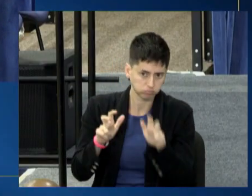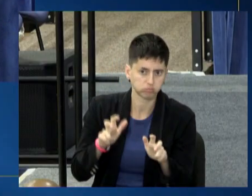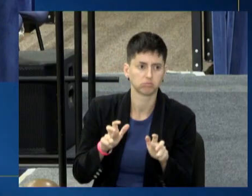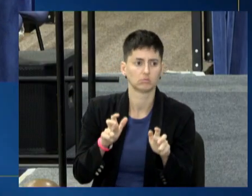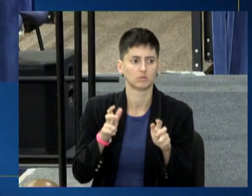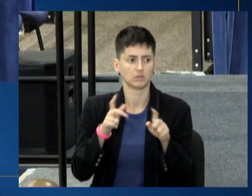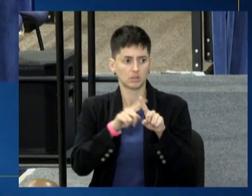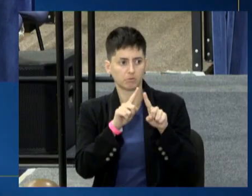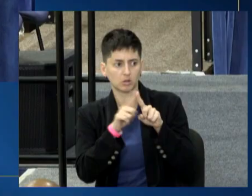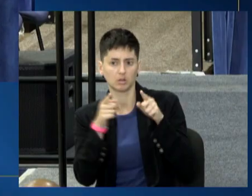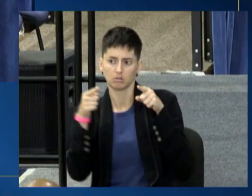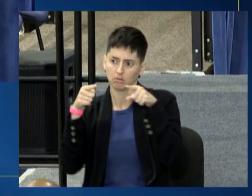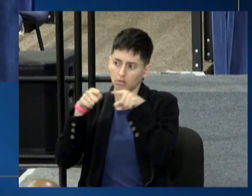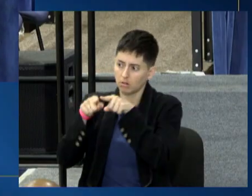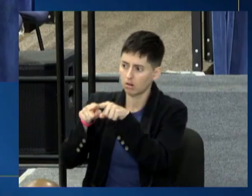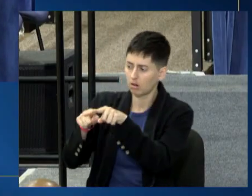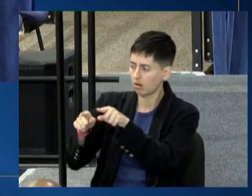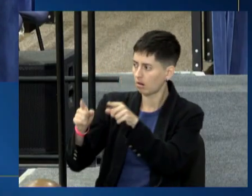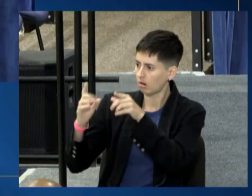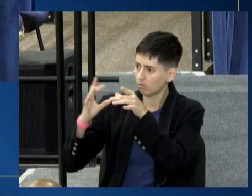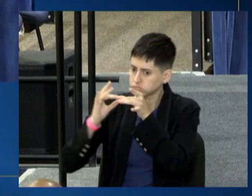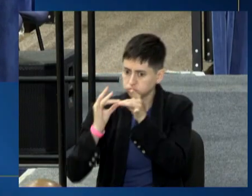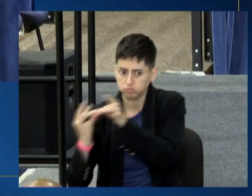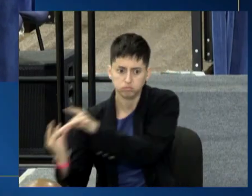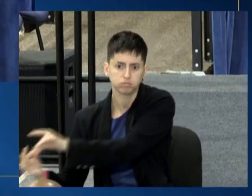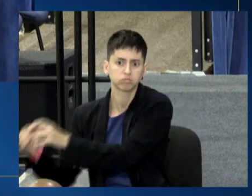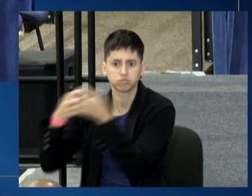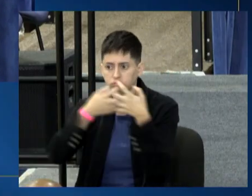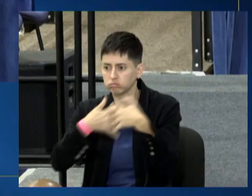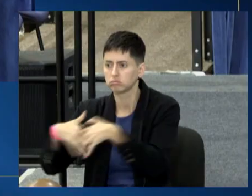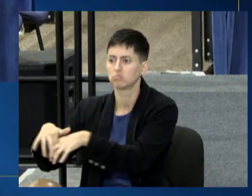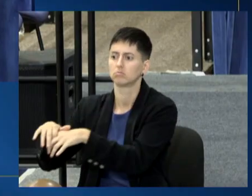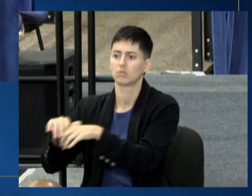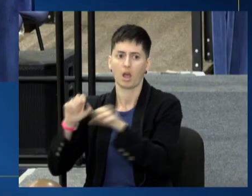can talk about the way that all of you come to the table, ready to share your best practices,